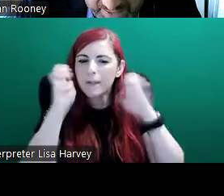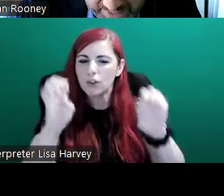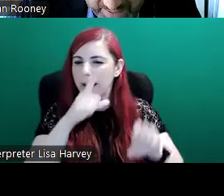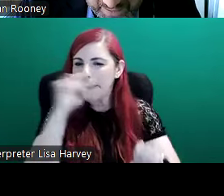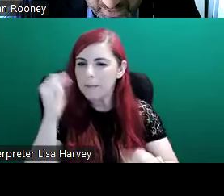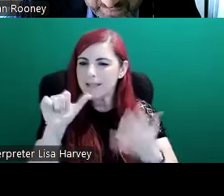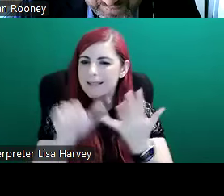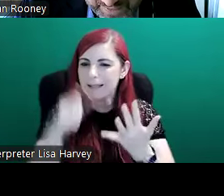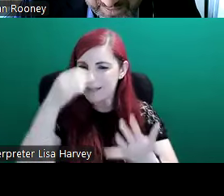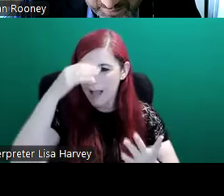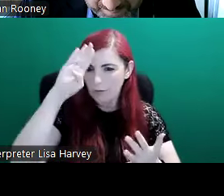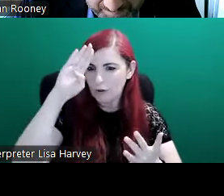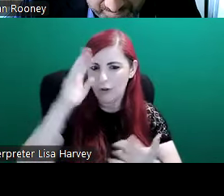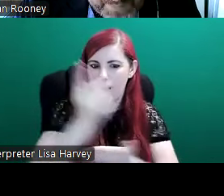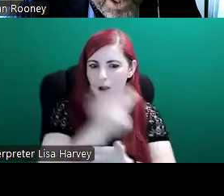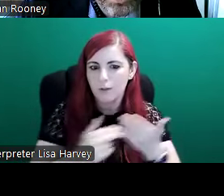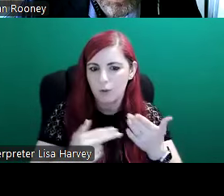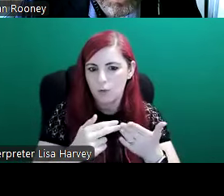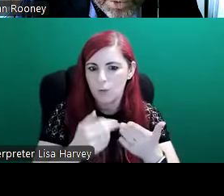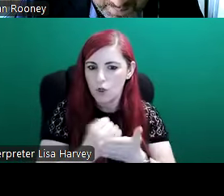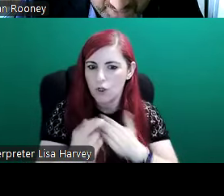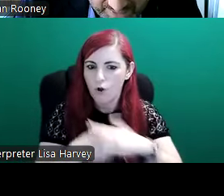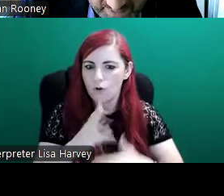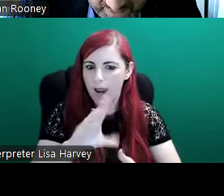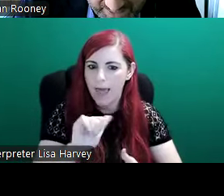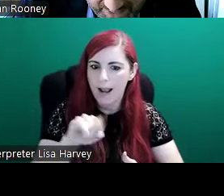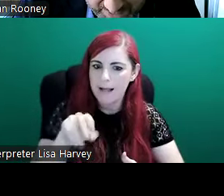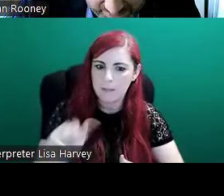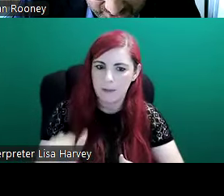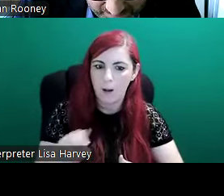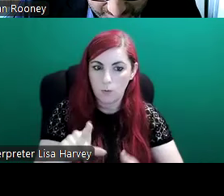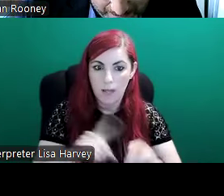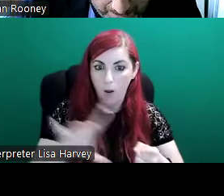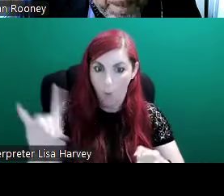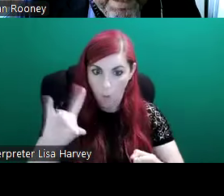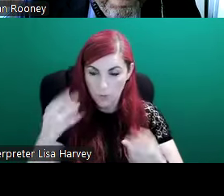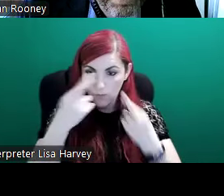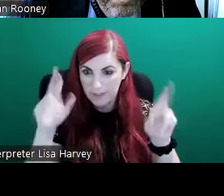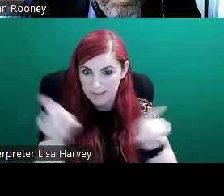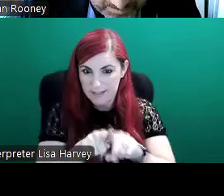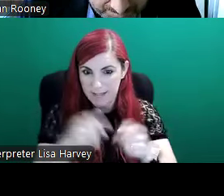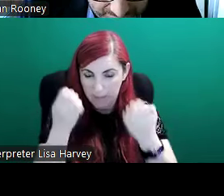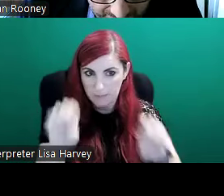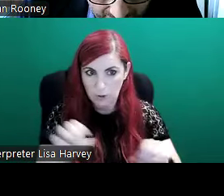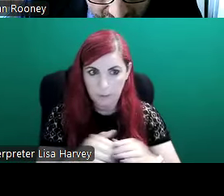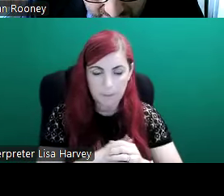l'Acadelie Lhote in Dublin. Hone was also represented in that exhibition. As Jellett